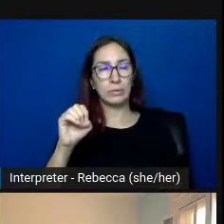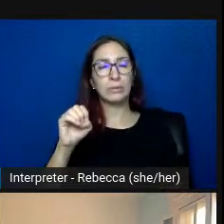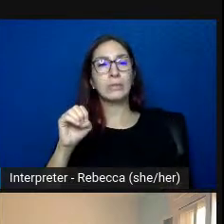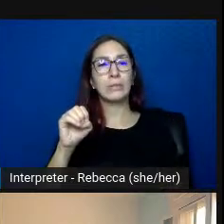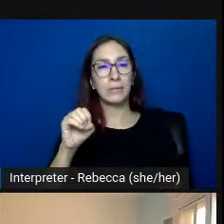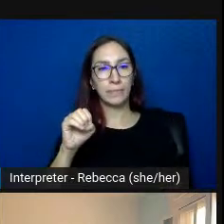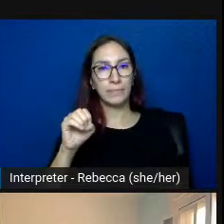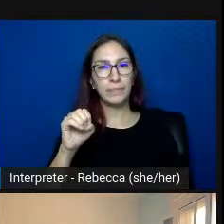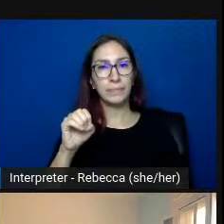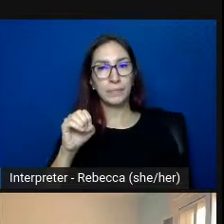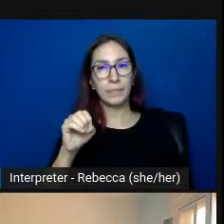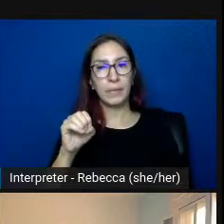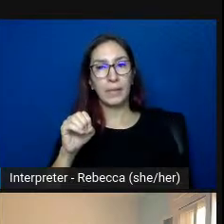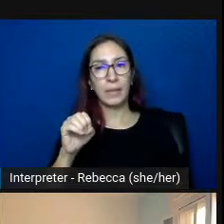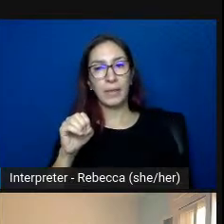decided to